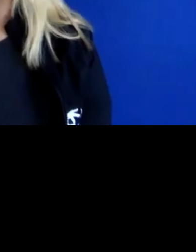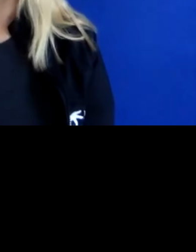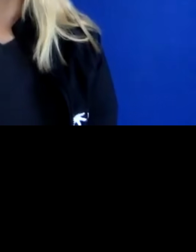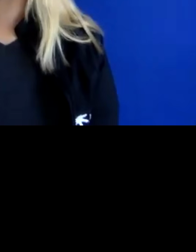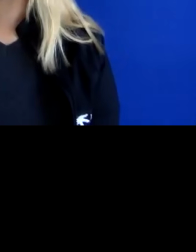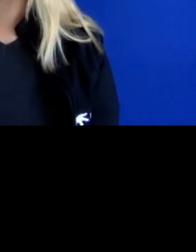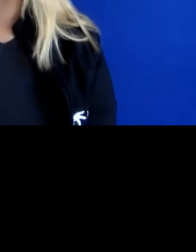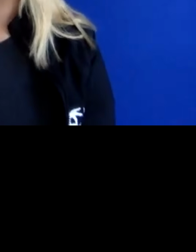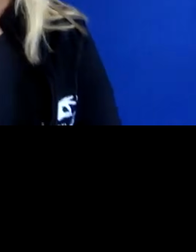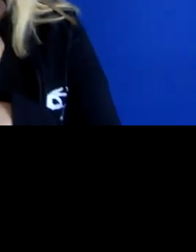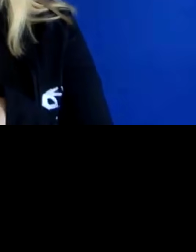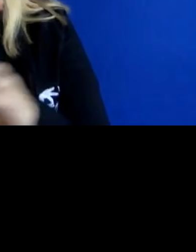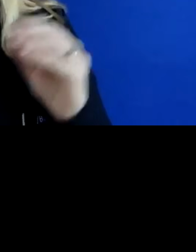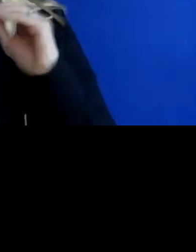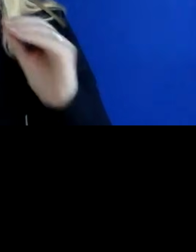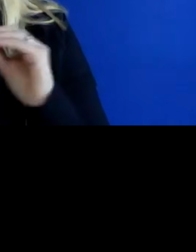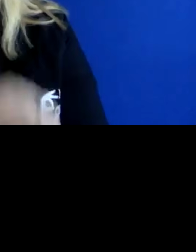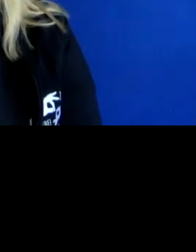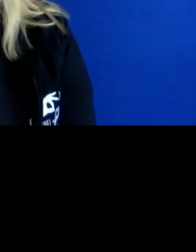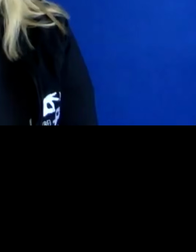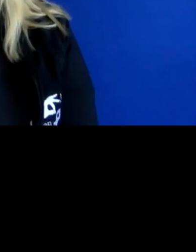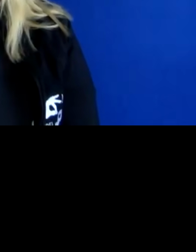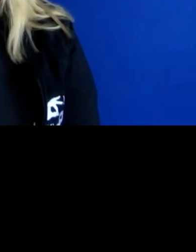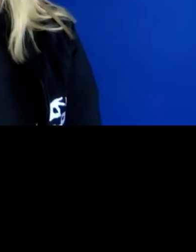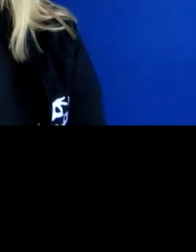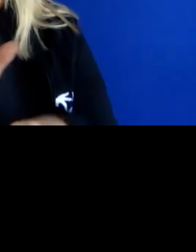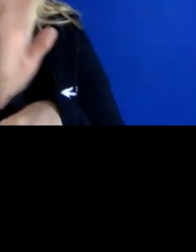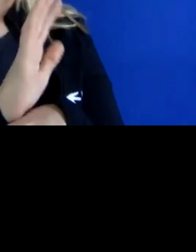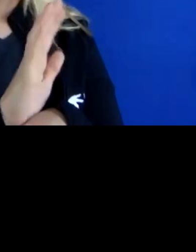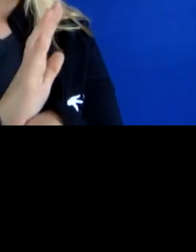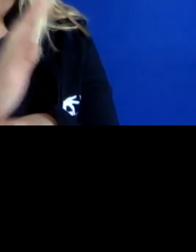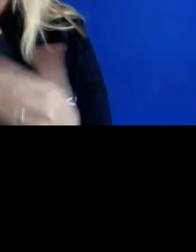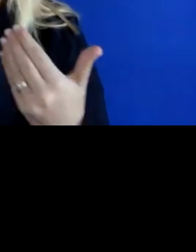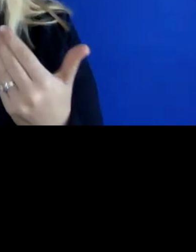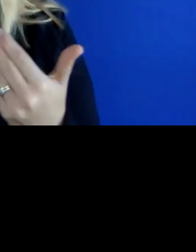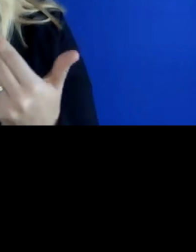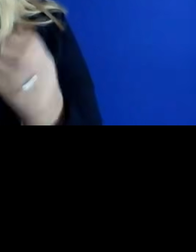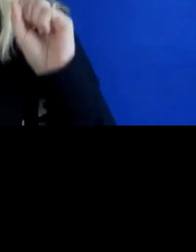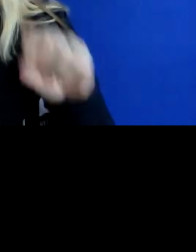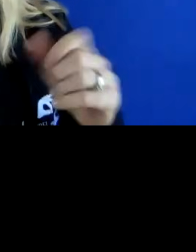but also syncs it with video and easily one can adjust and edit."